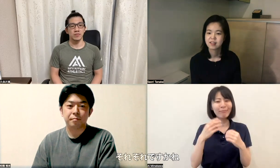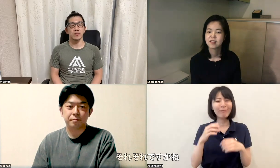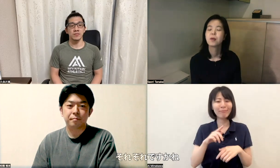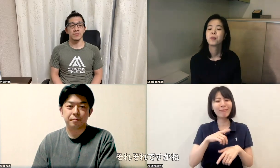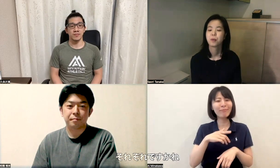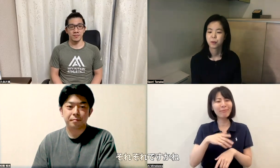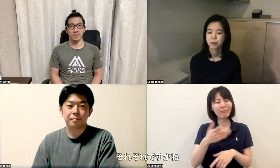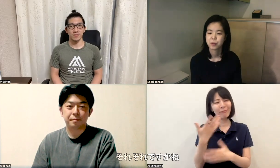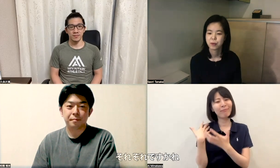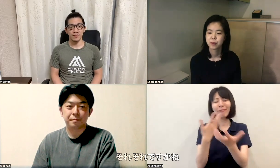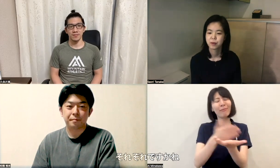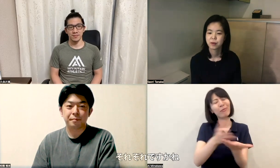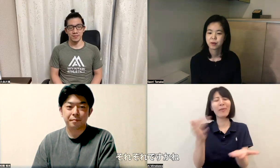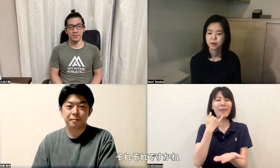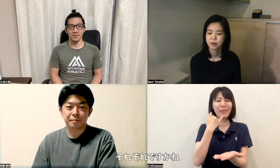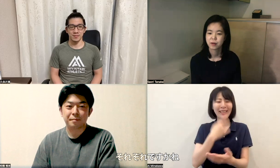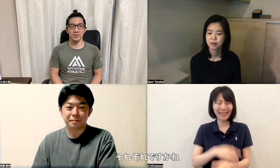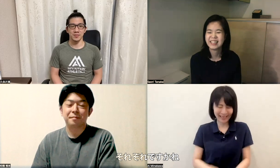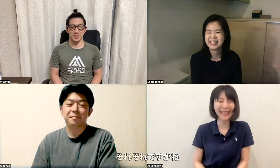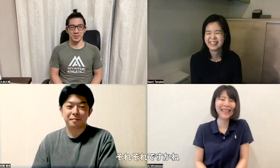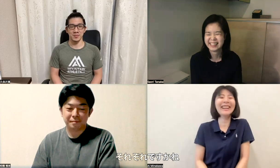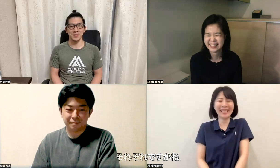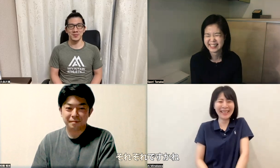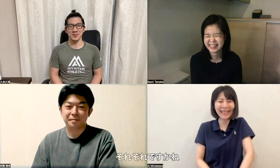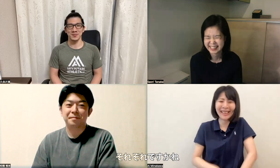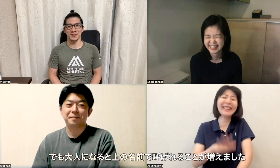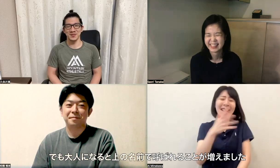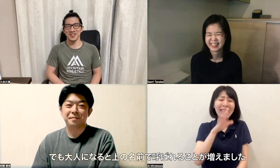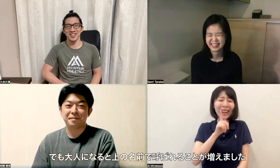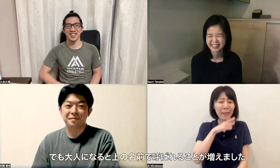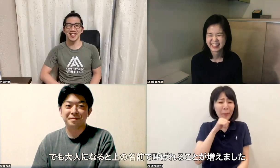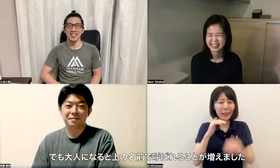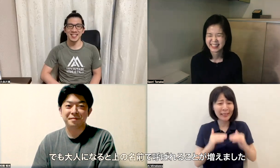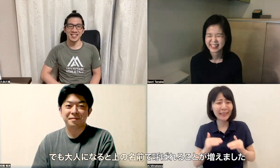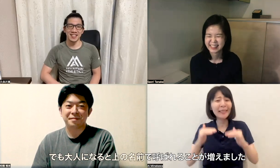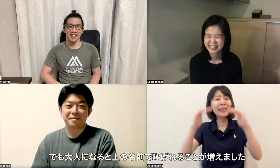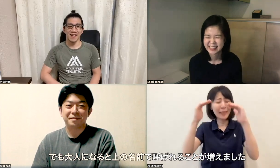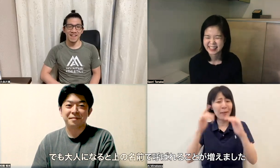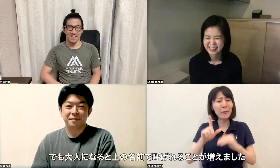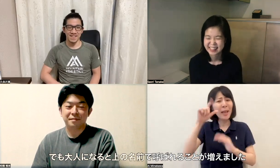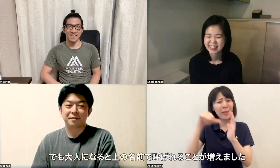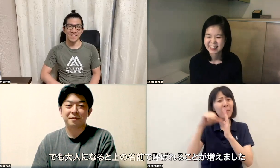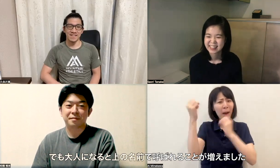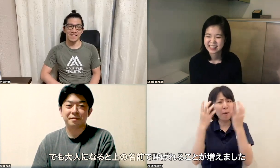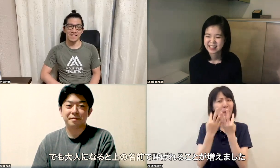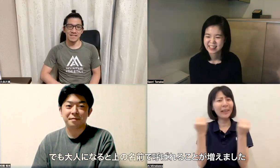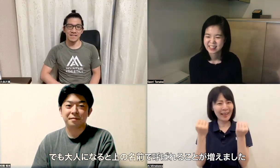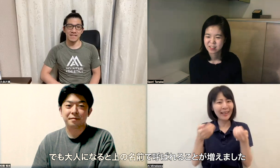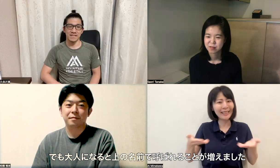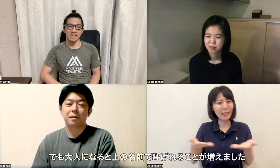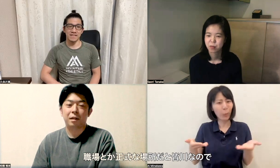I guess it's up to each person. As I grew up, I notice that people call me with my last name.